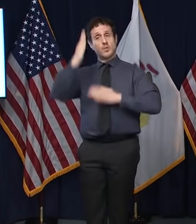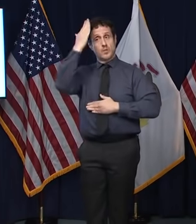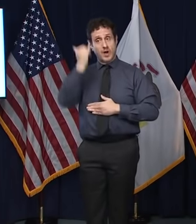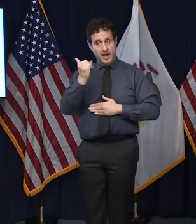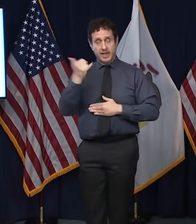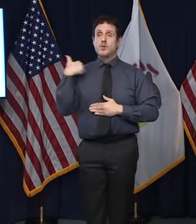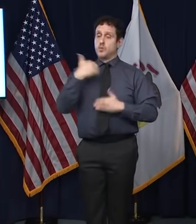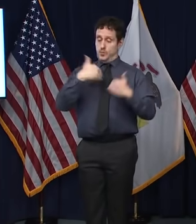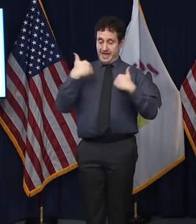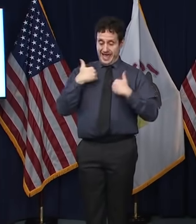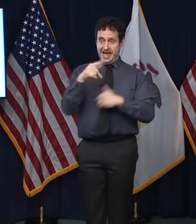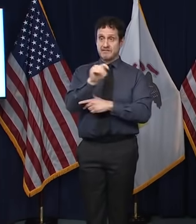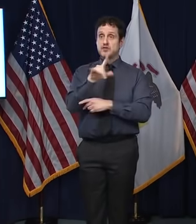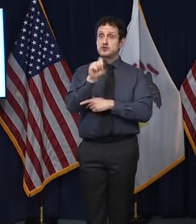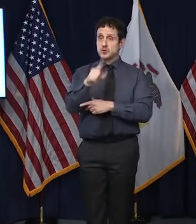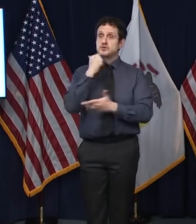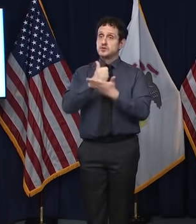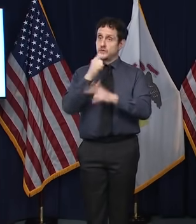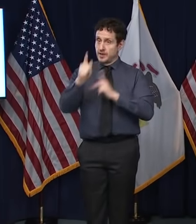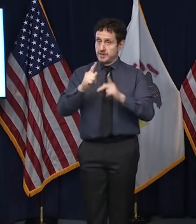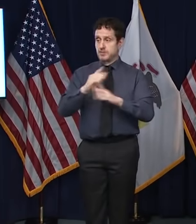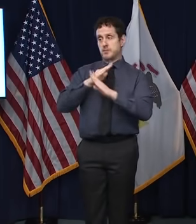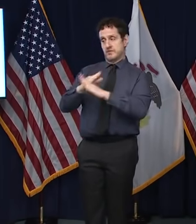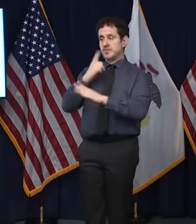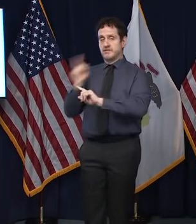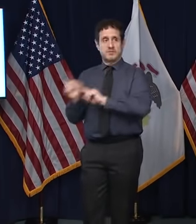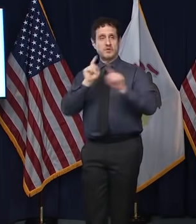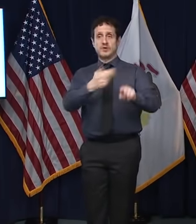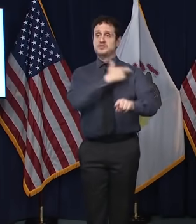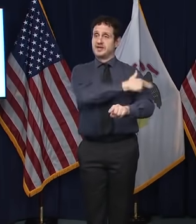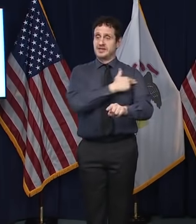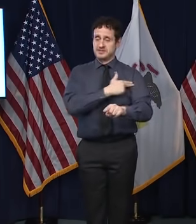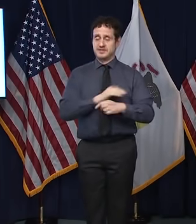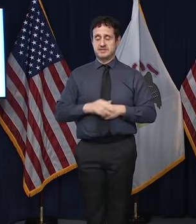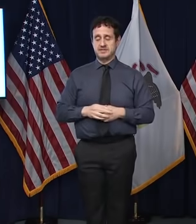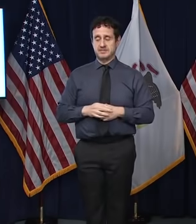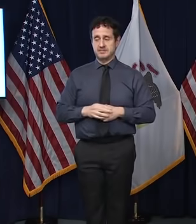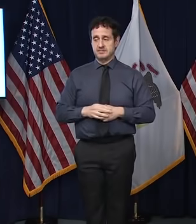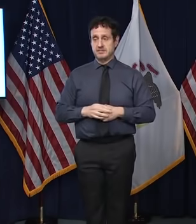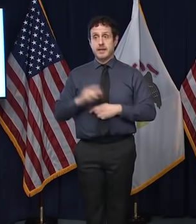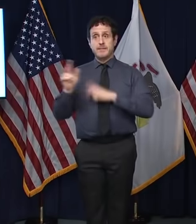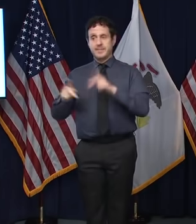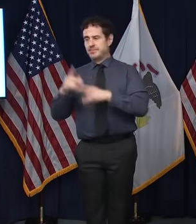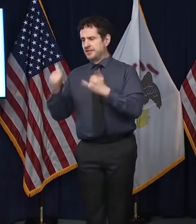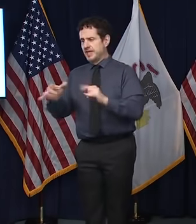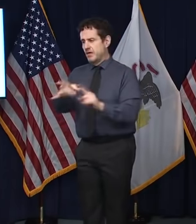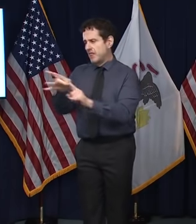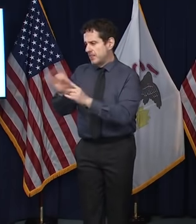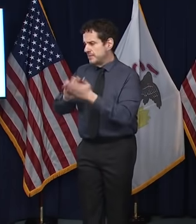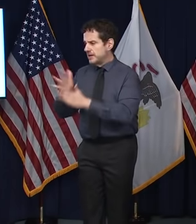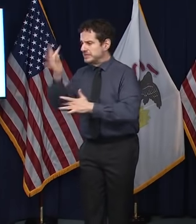somewhat frustrated because we do have the tools that will